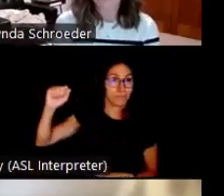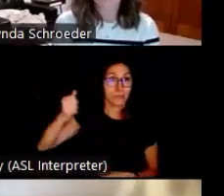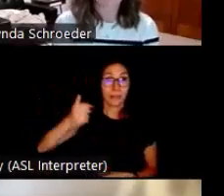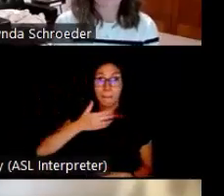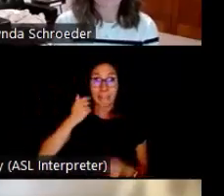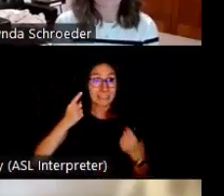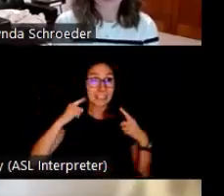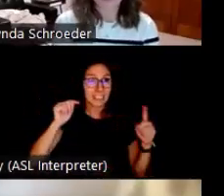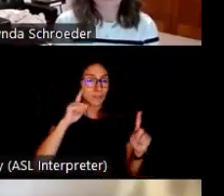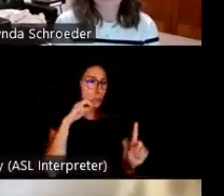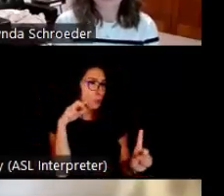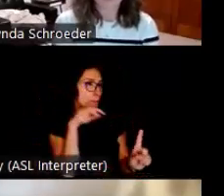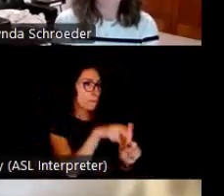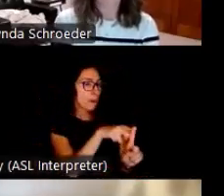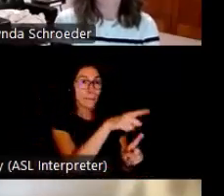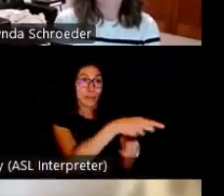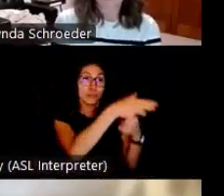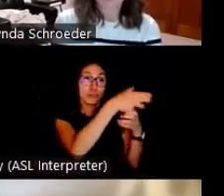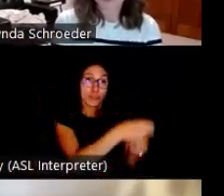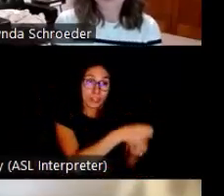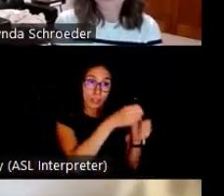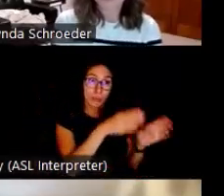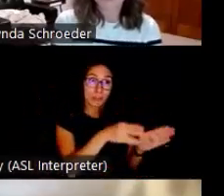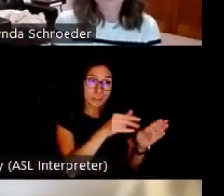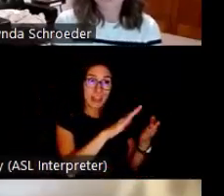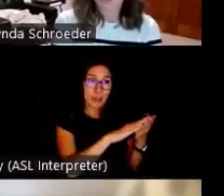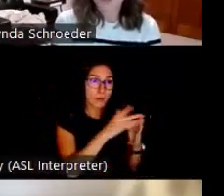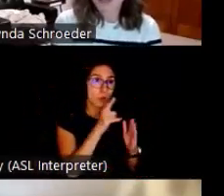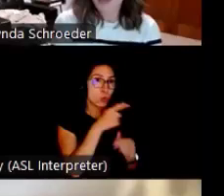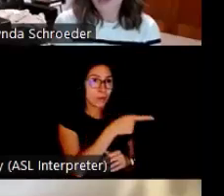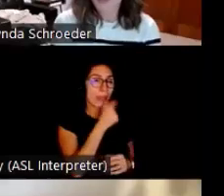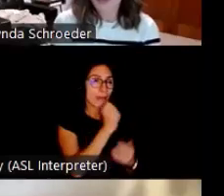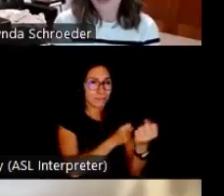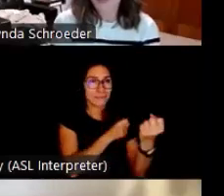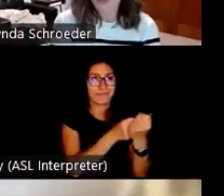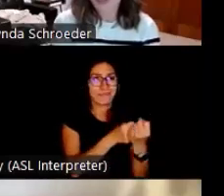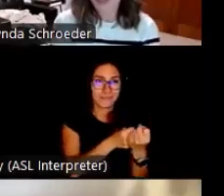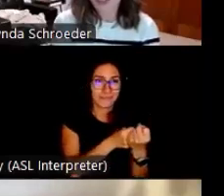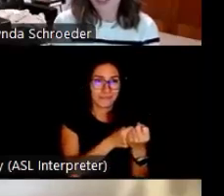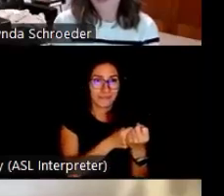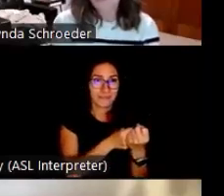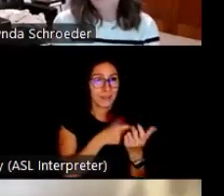who can be the voice, because we won't otherwise overcome those barriers and changes.